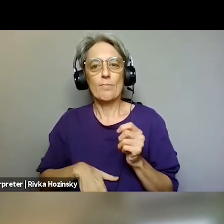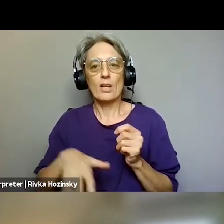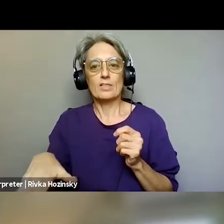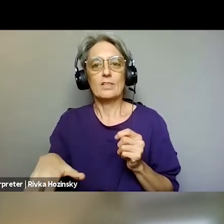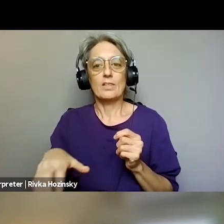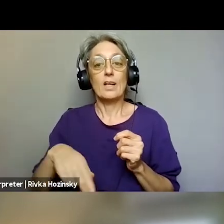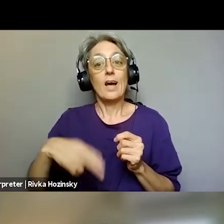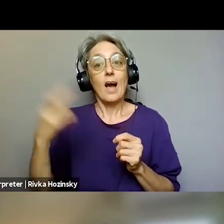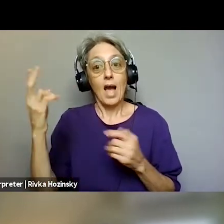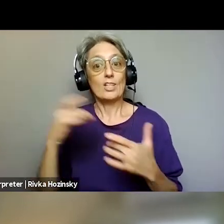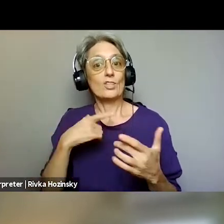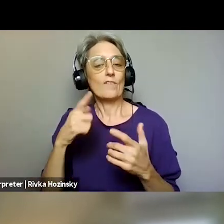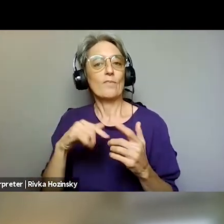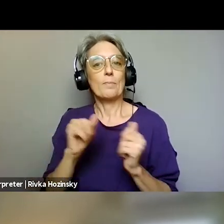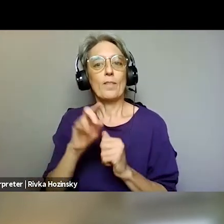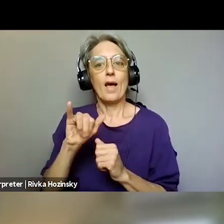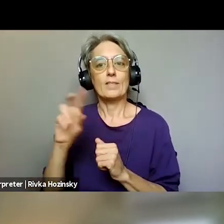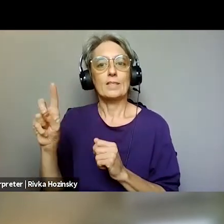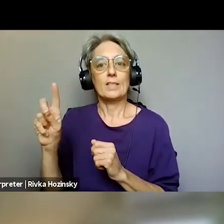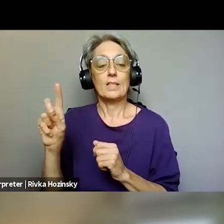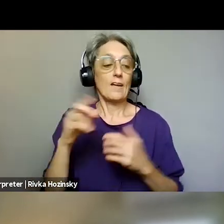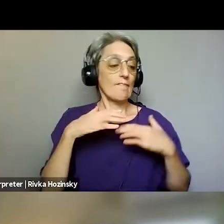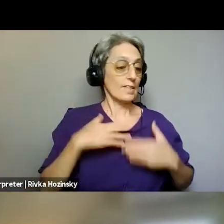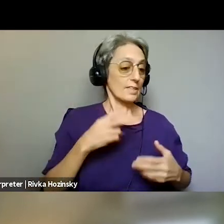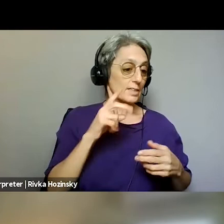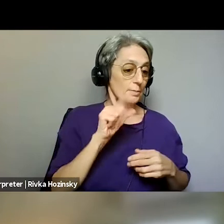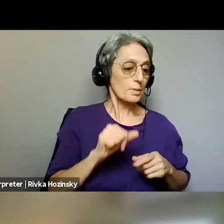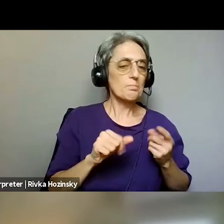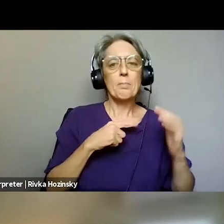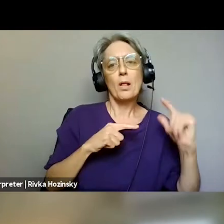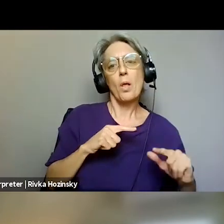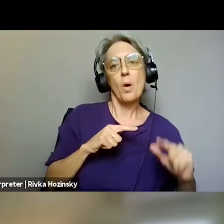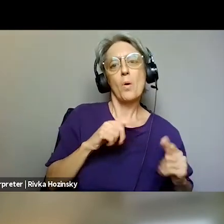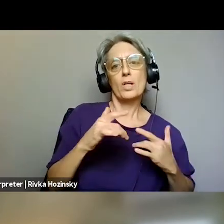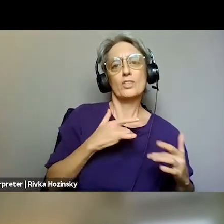disabilities. It may not be for people with physical disabilities. So by knowing our question